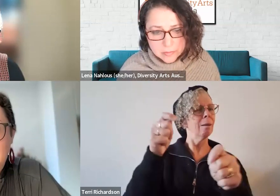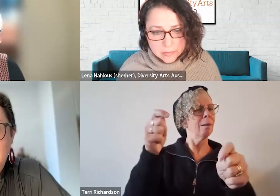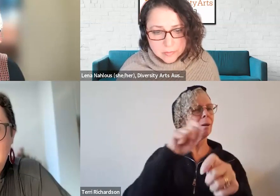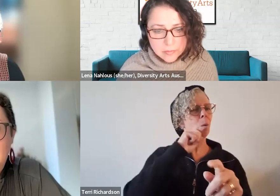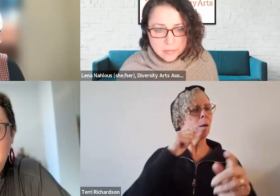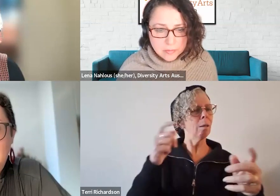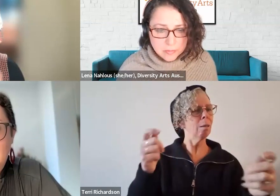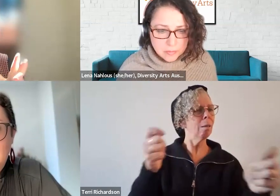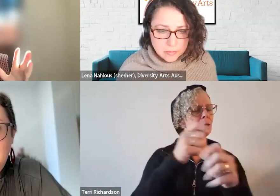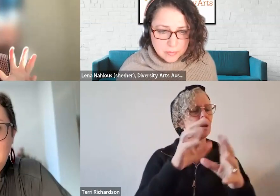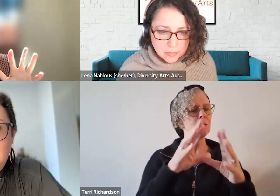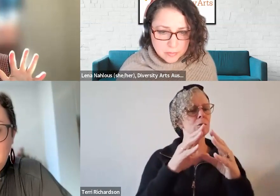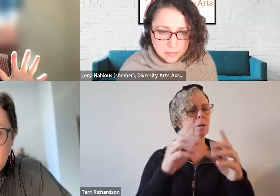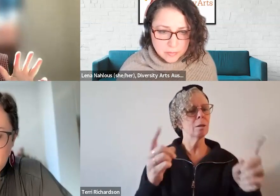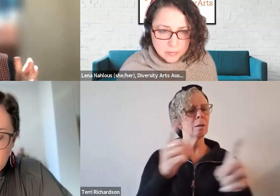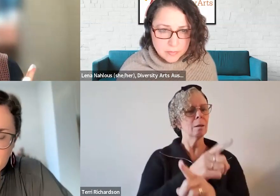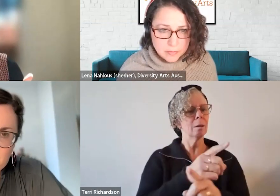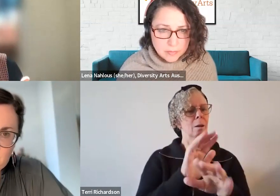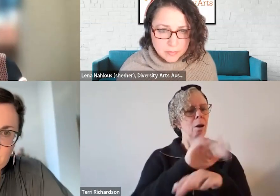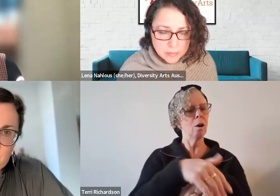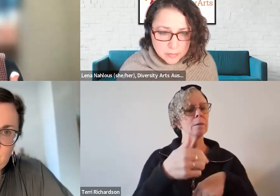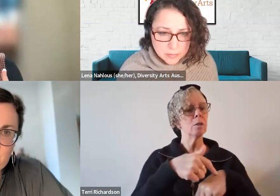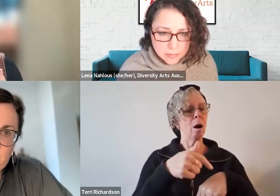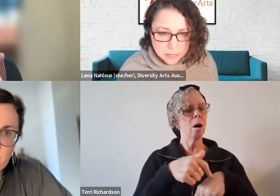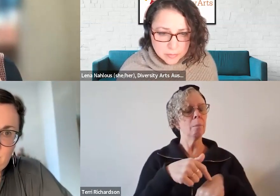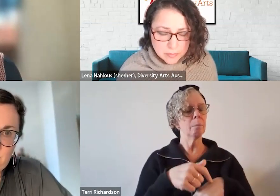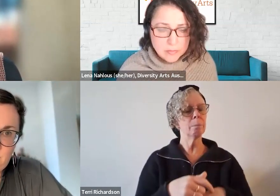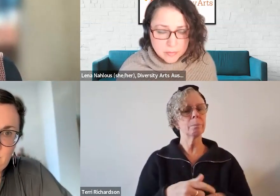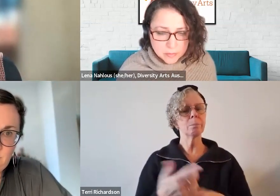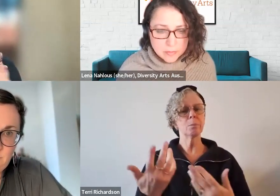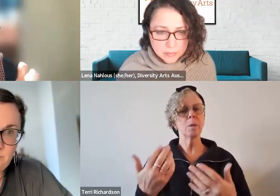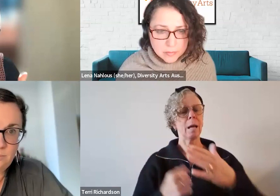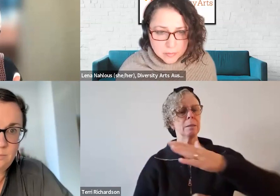And I think that's a really important foundational set for anyone